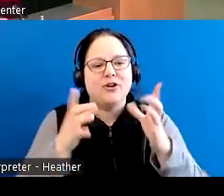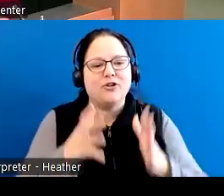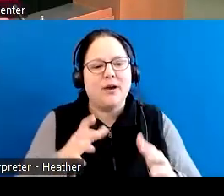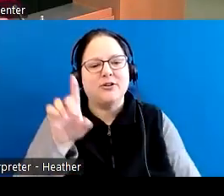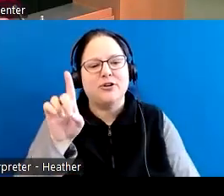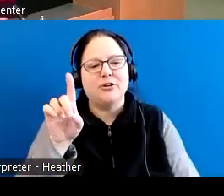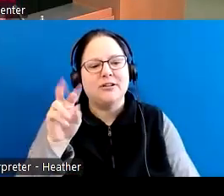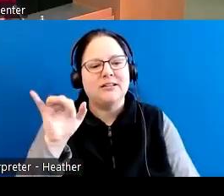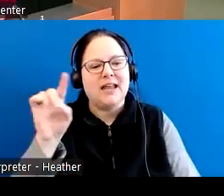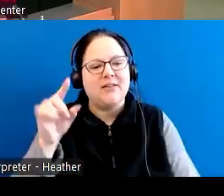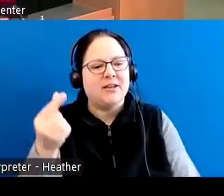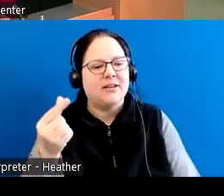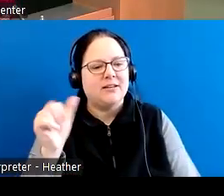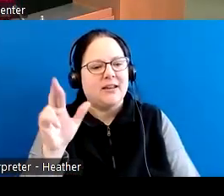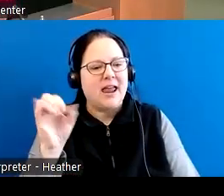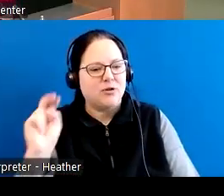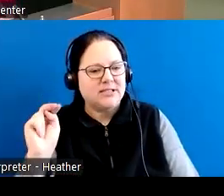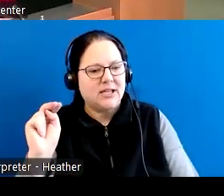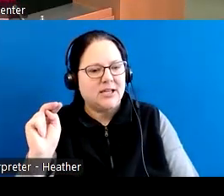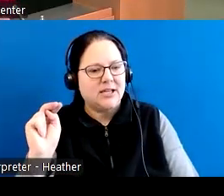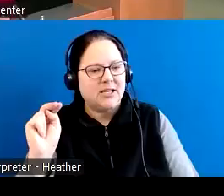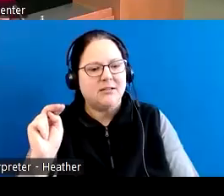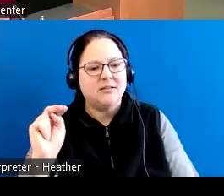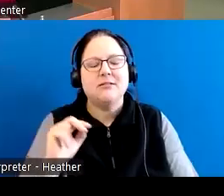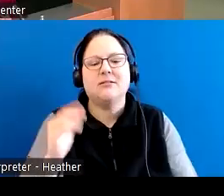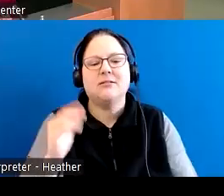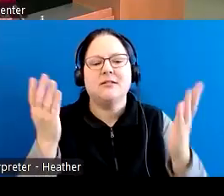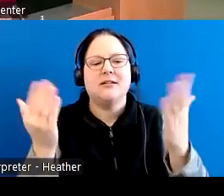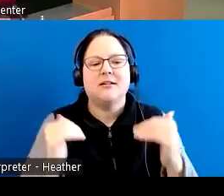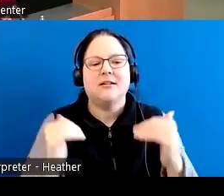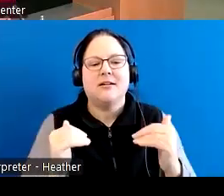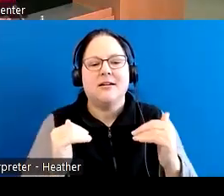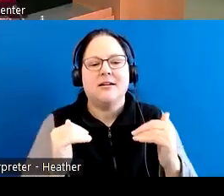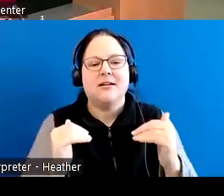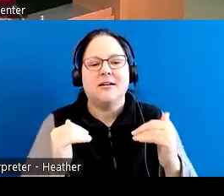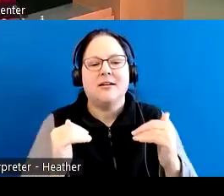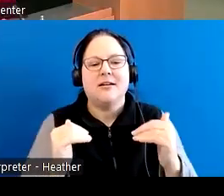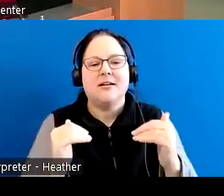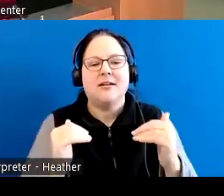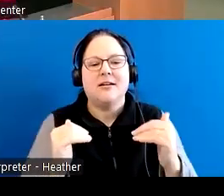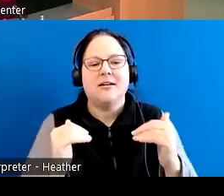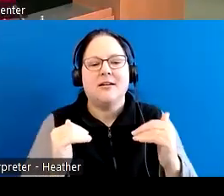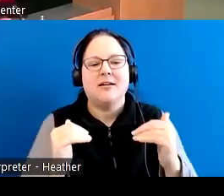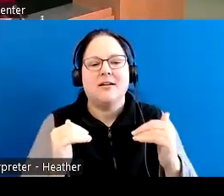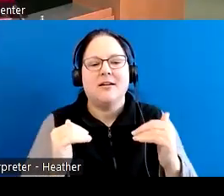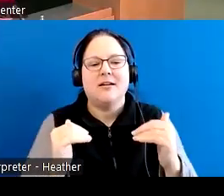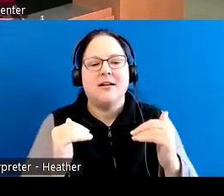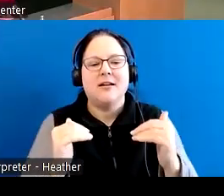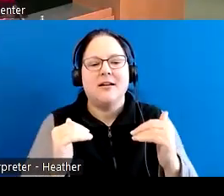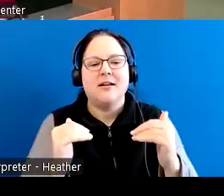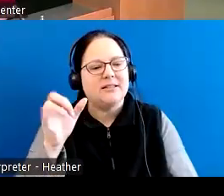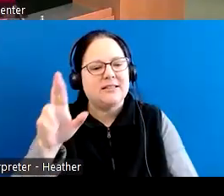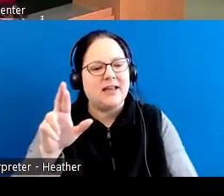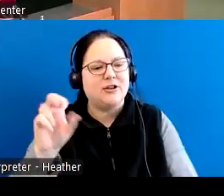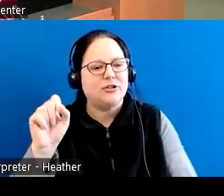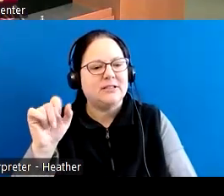our uh one of our clinical psychologists working on inpatient, Dr. Taylor Steves, and our senior